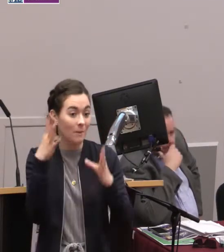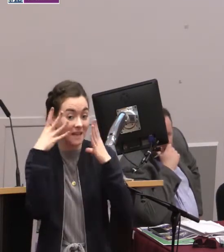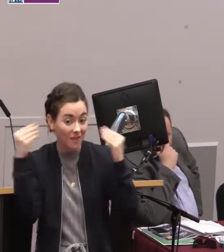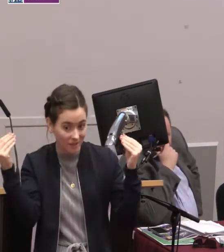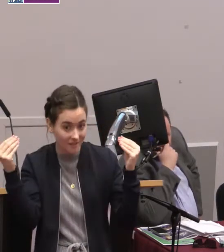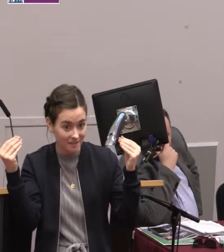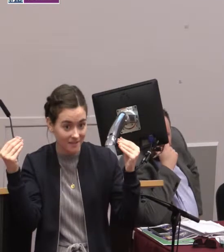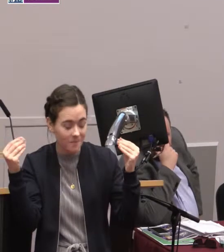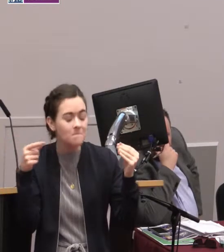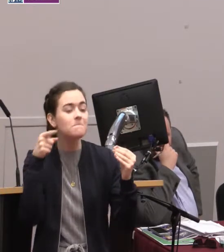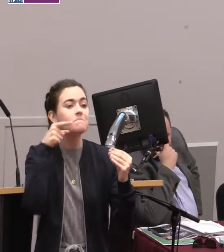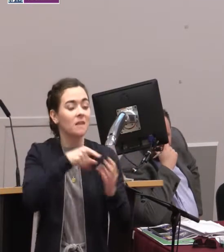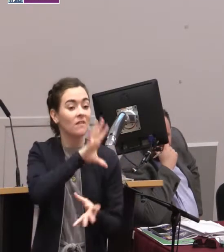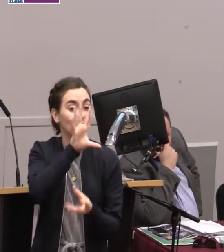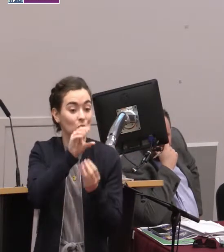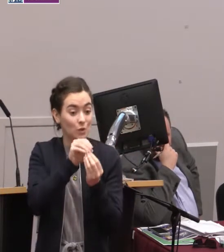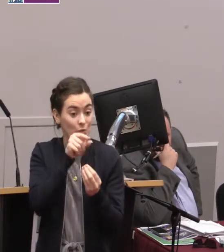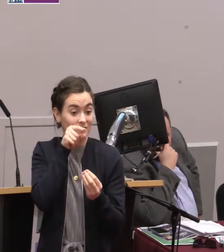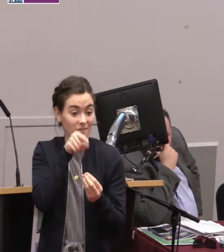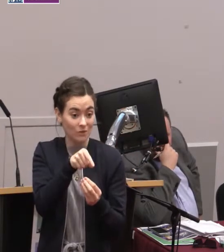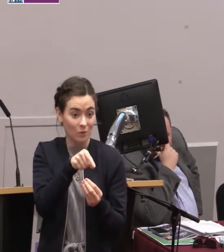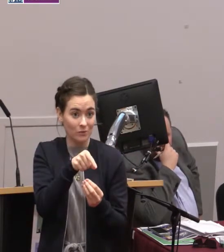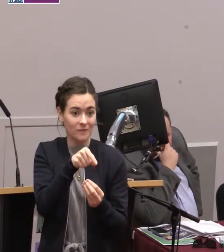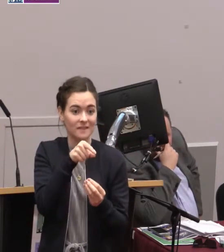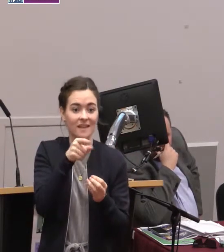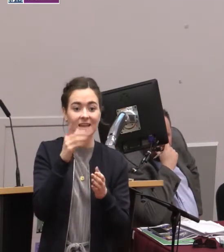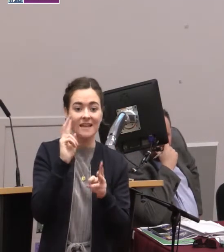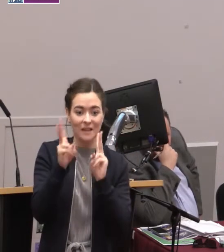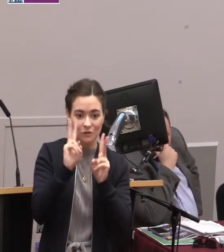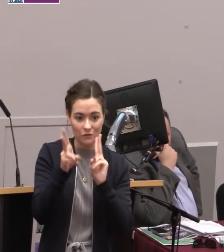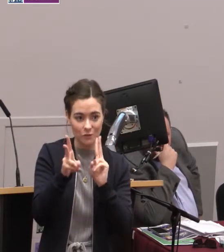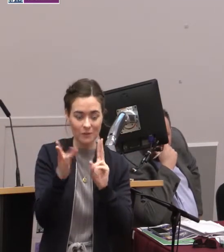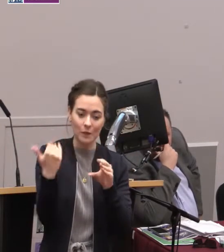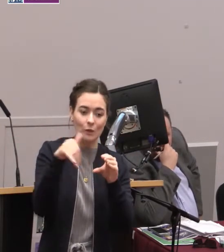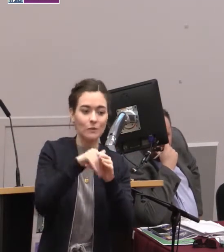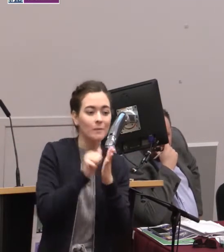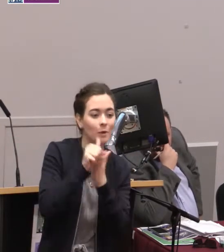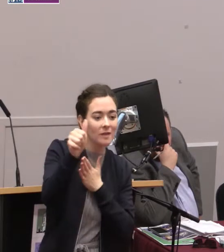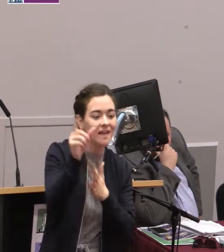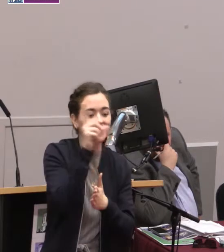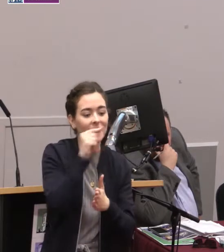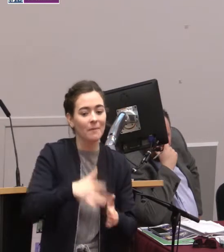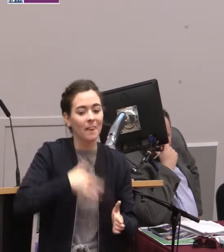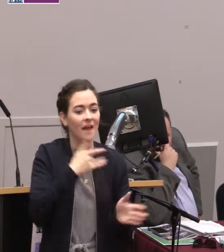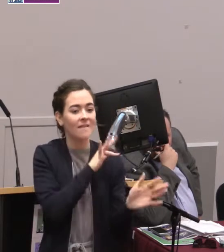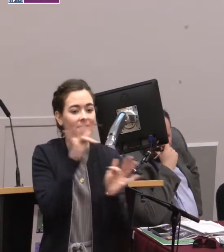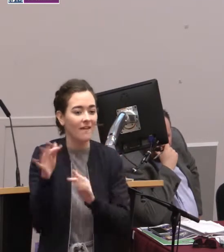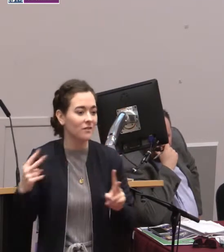the conclusion of these interviews are presented in the publication that has called life after violence.